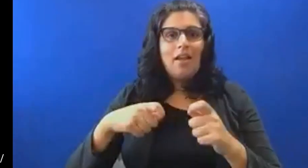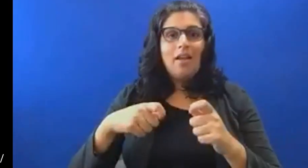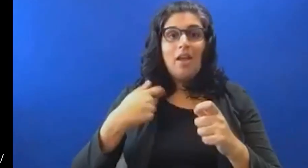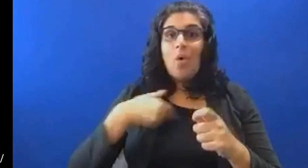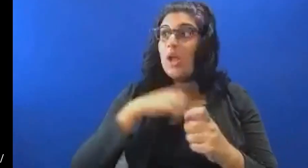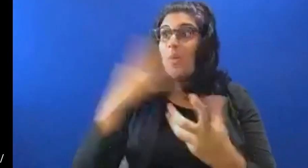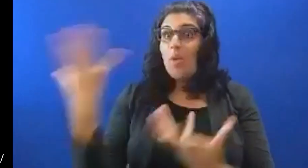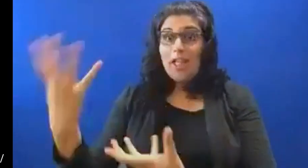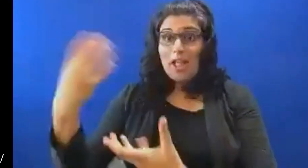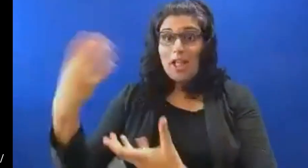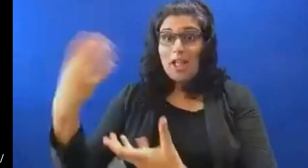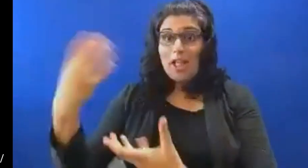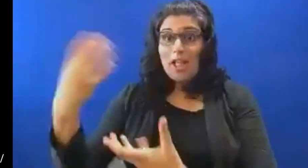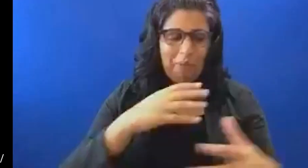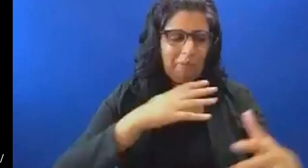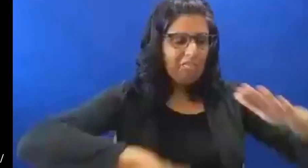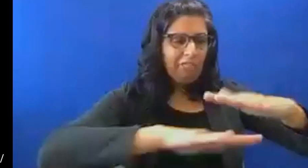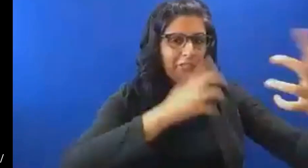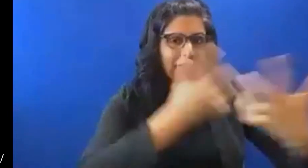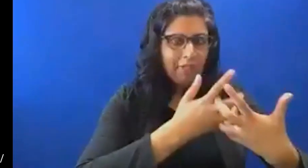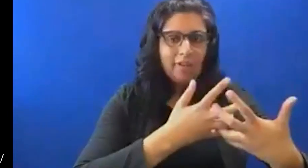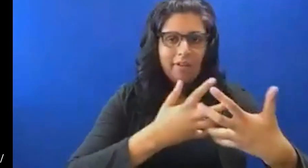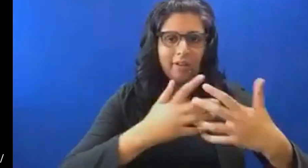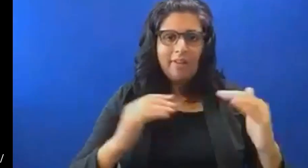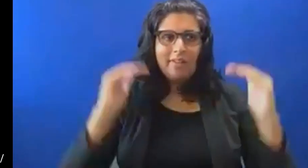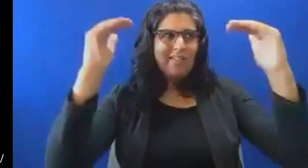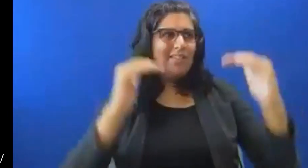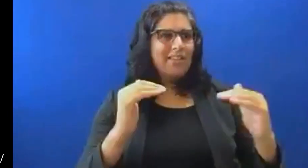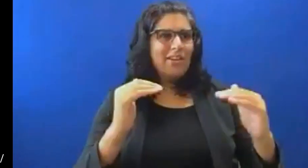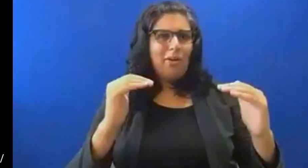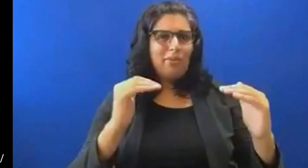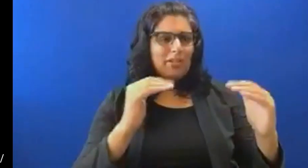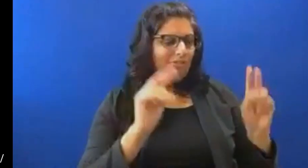There are fundamentally different shifts in thinking and messaging.